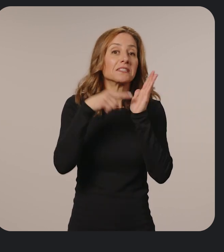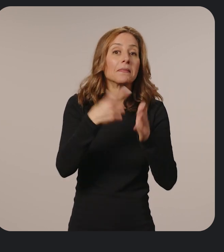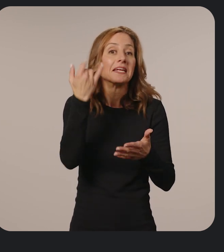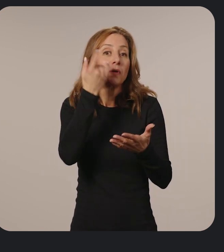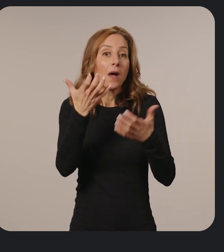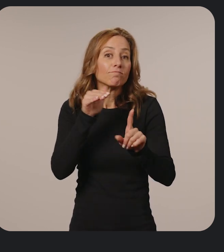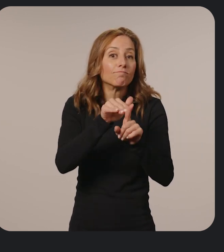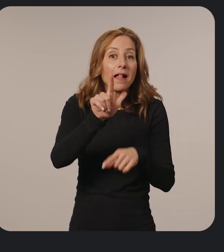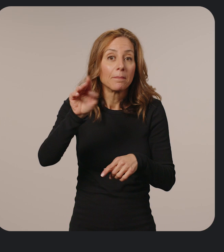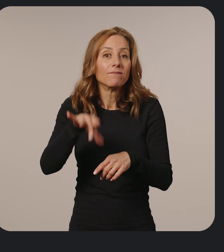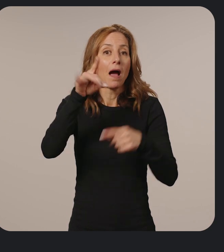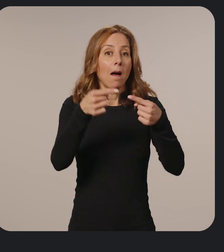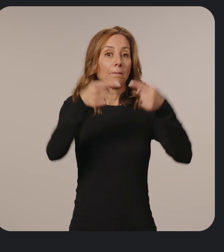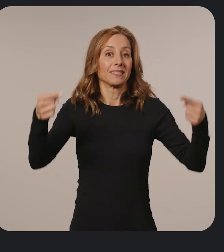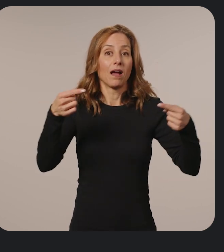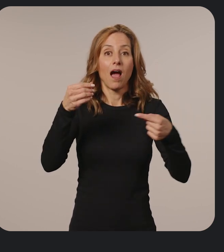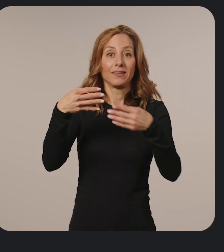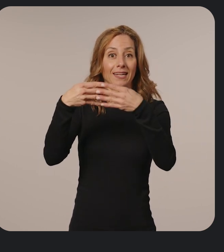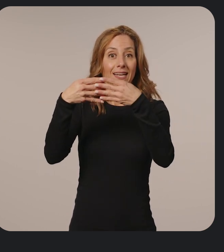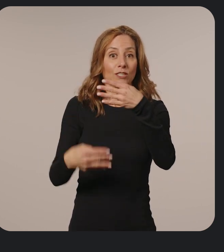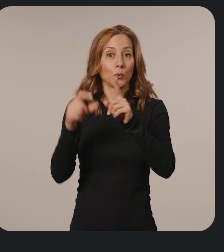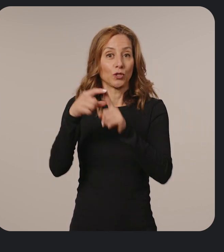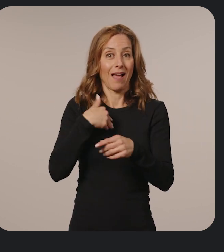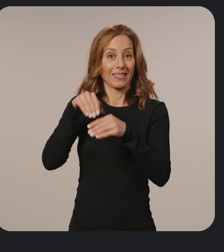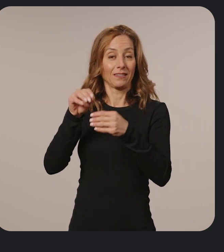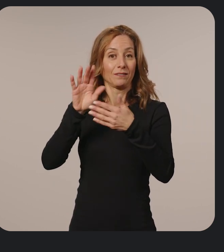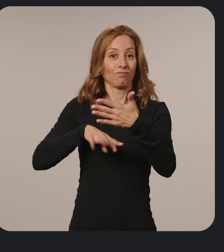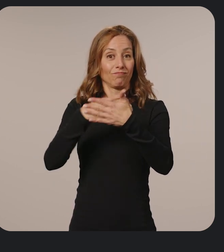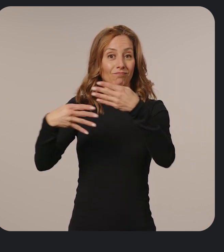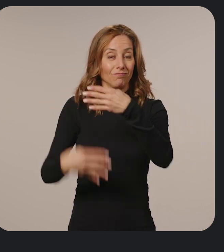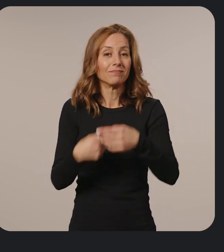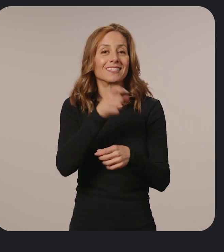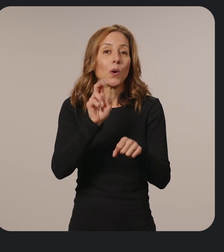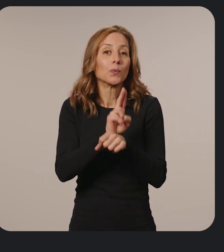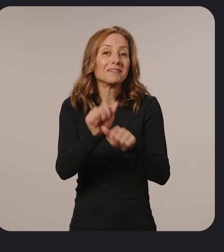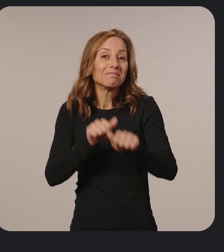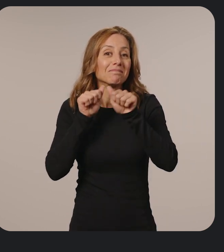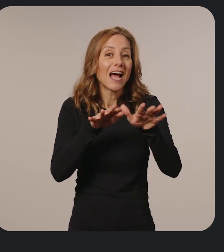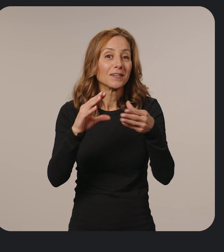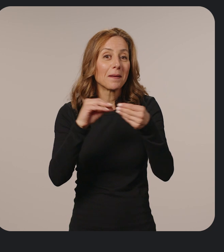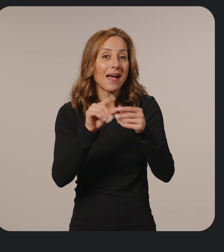that you have in a spreadsheet. You can use a Magic command that reads each row of the spreadsheet, automatically inserts it